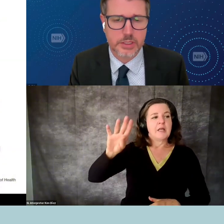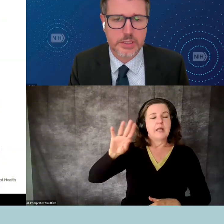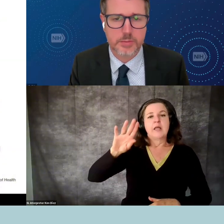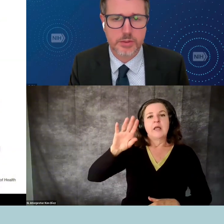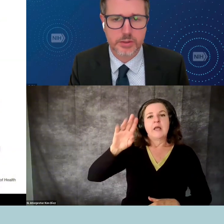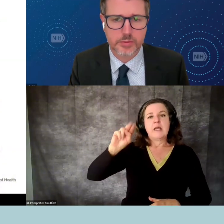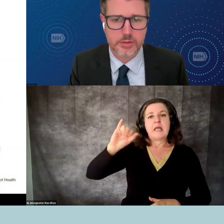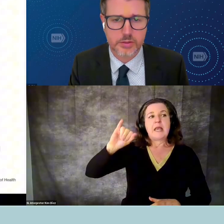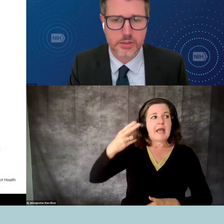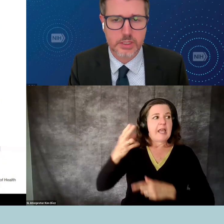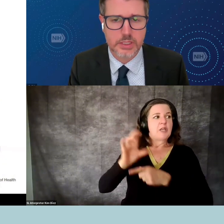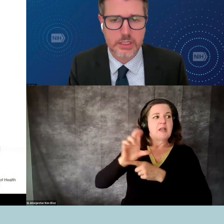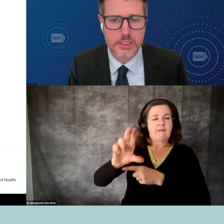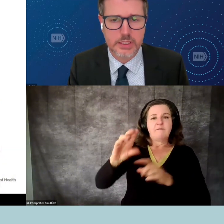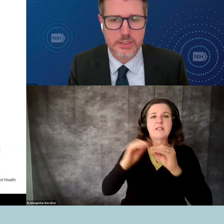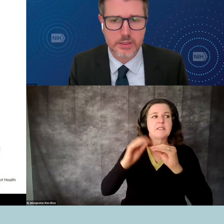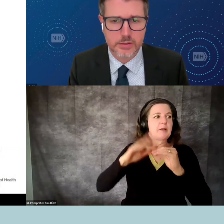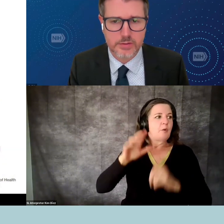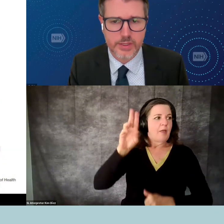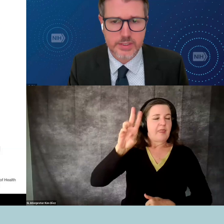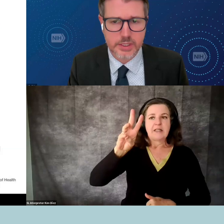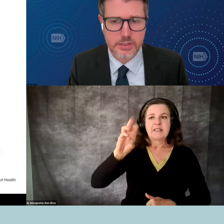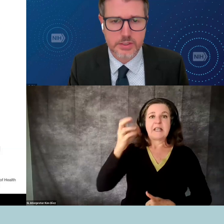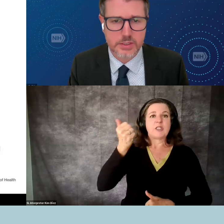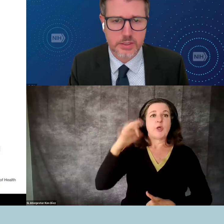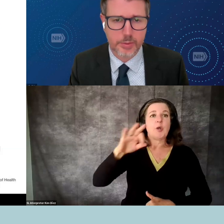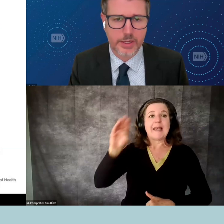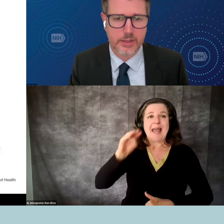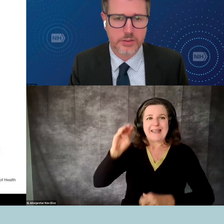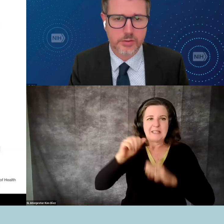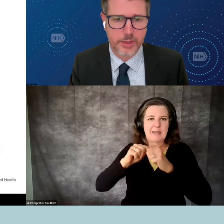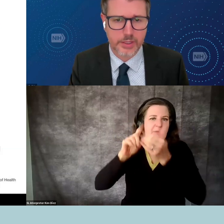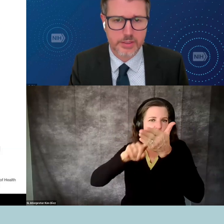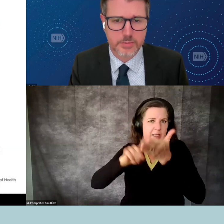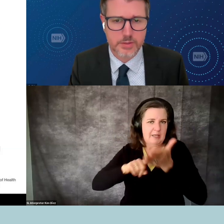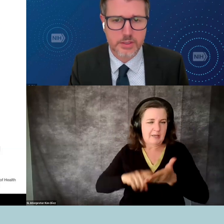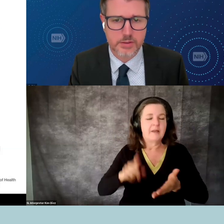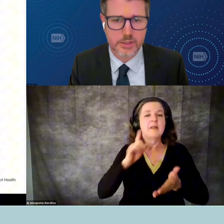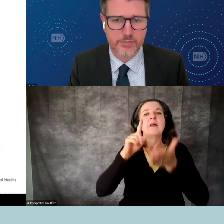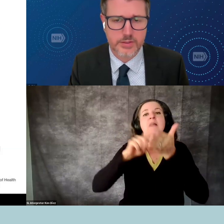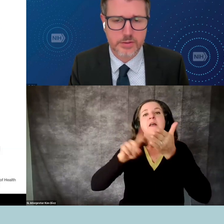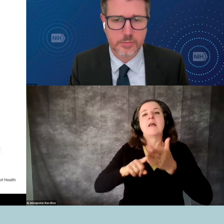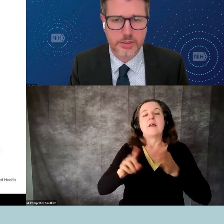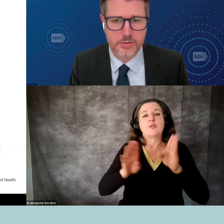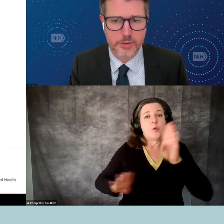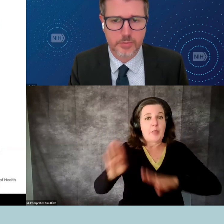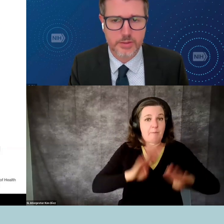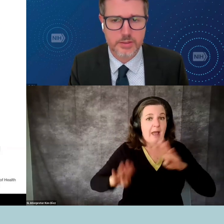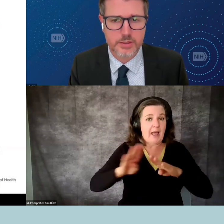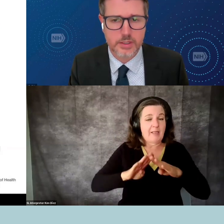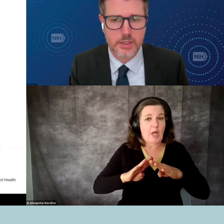million in disability research. This includes investigations into the biological mechanisms underlying physical and mental impairments,